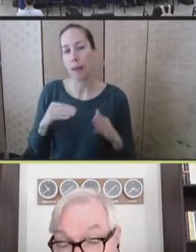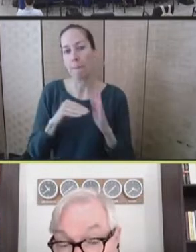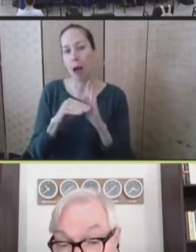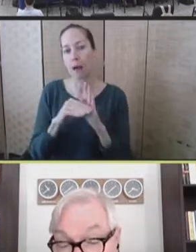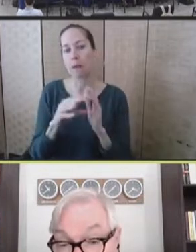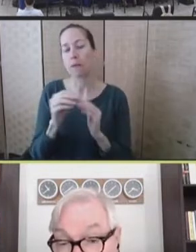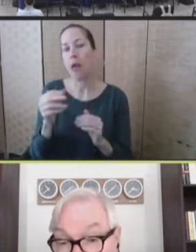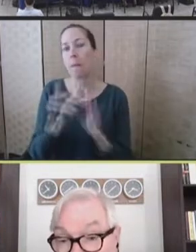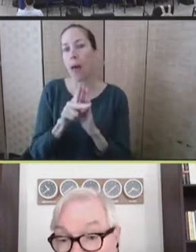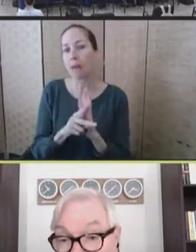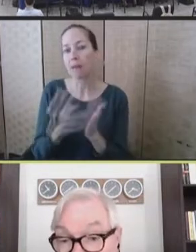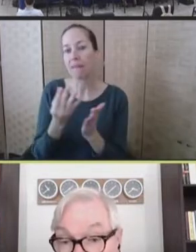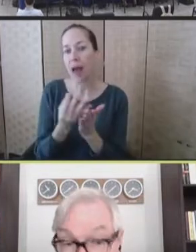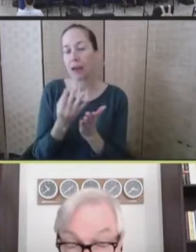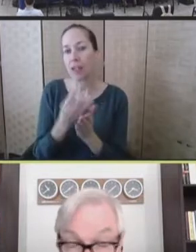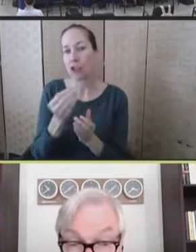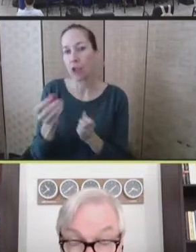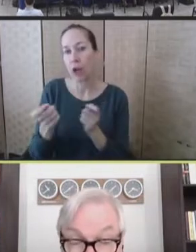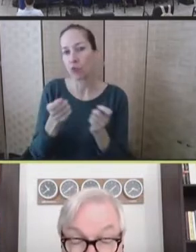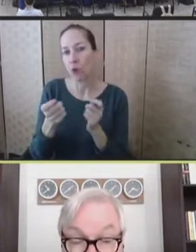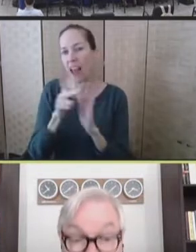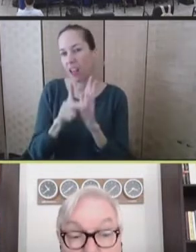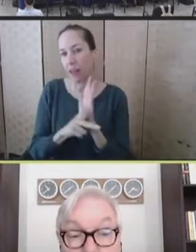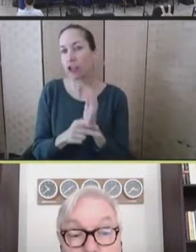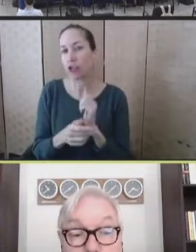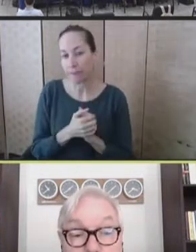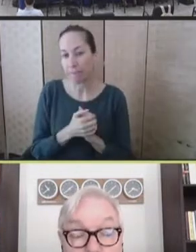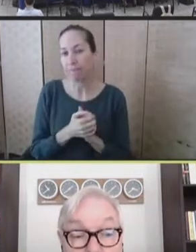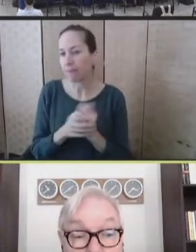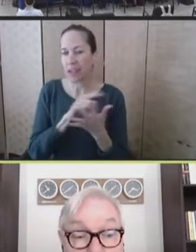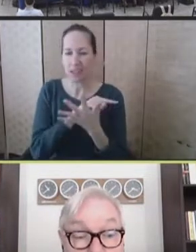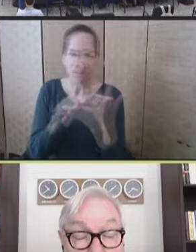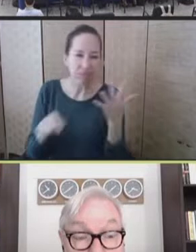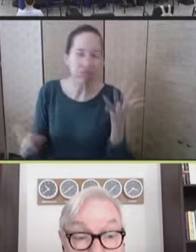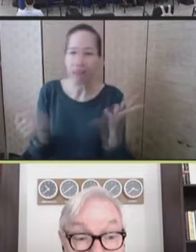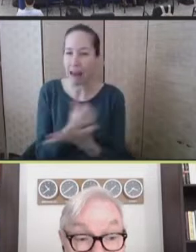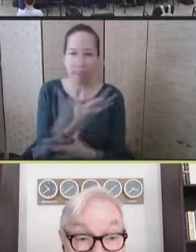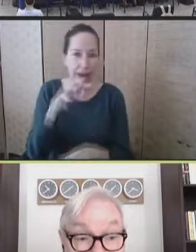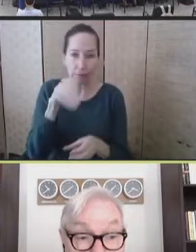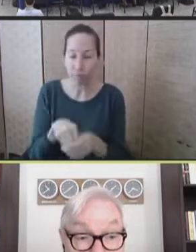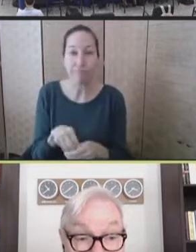really, from soup to nuts. Next slide.